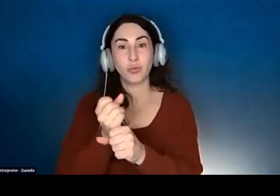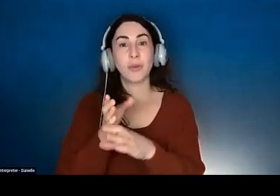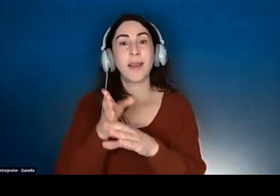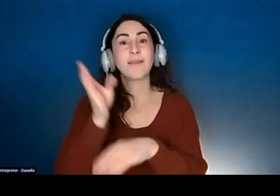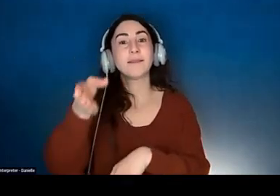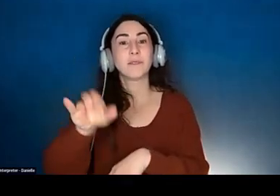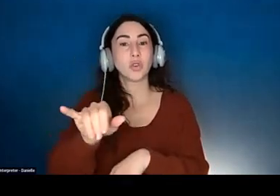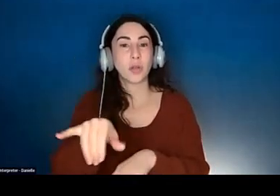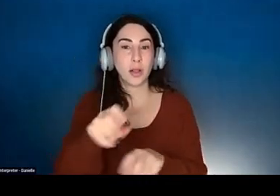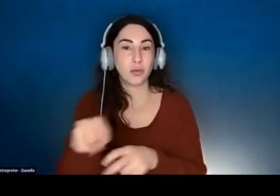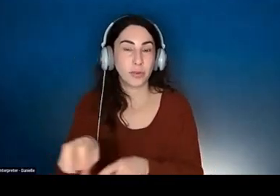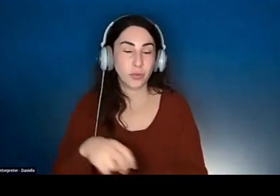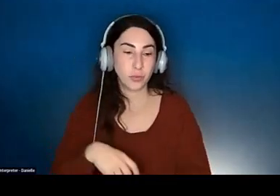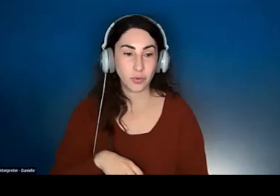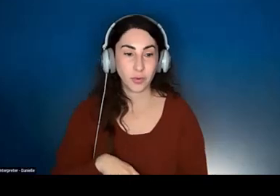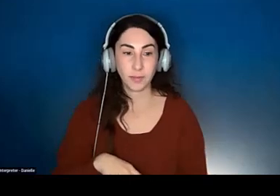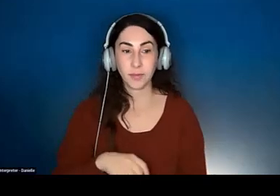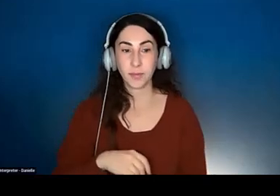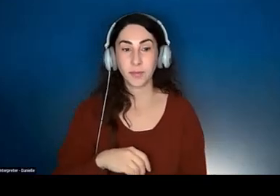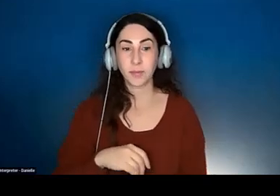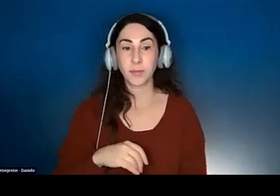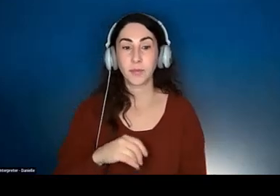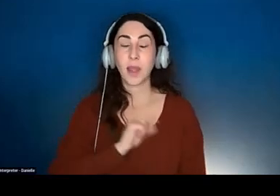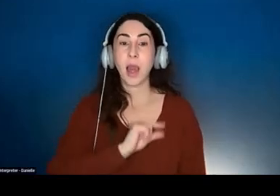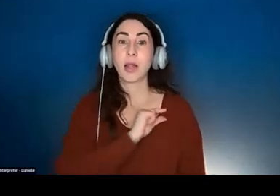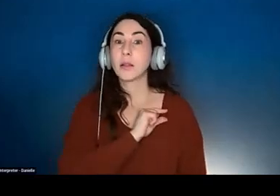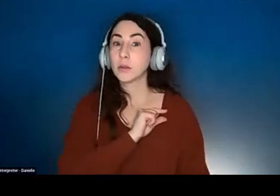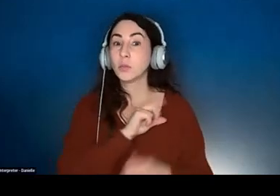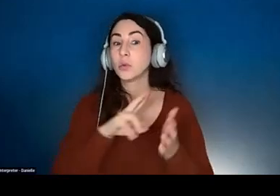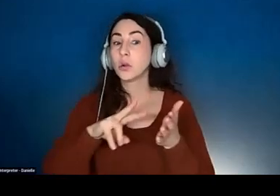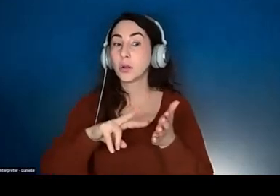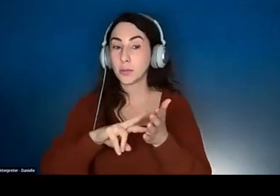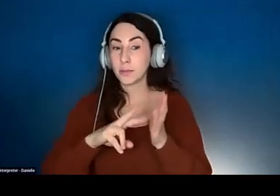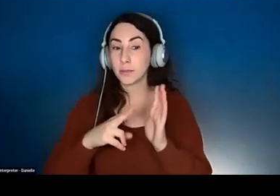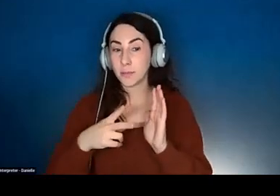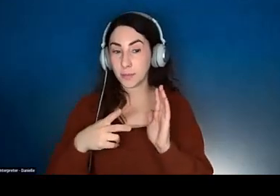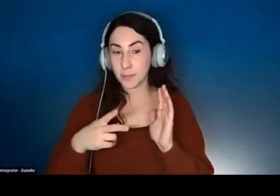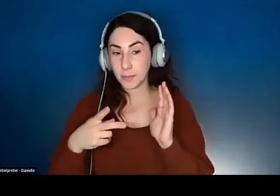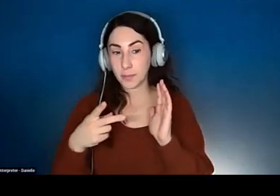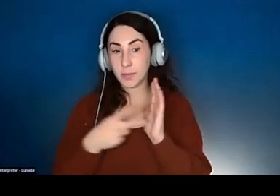And to be eligible, a participant in the MFP program